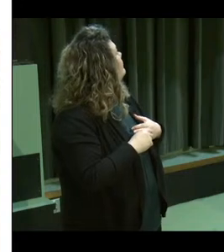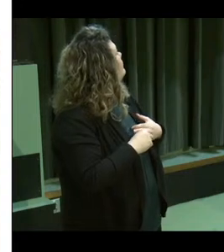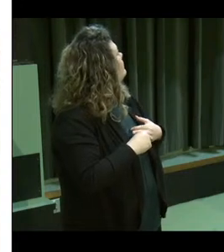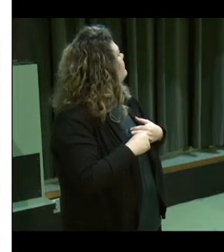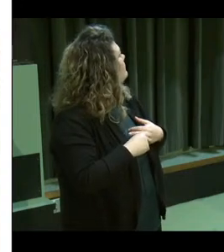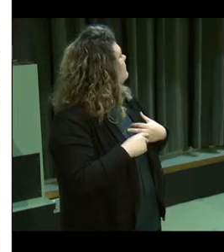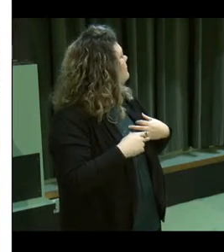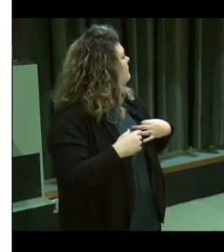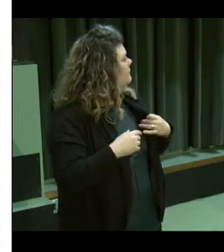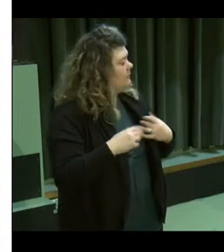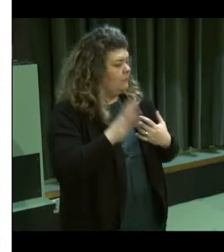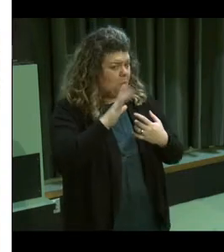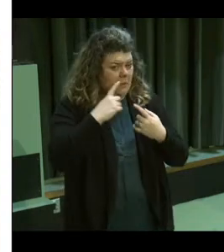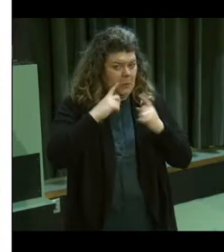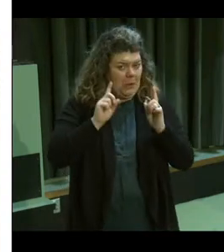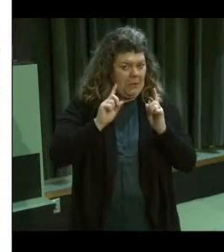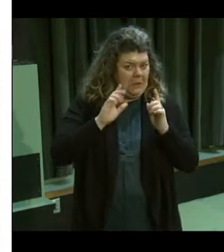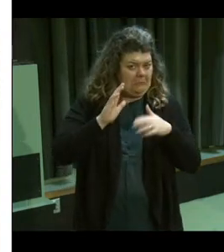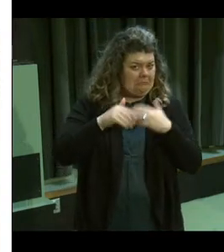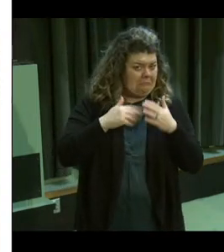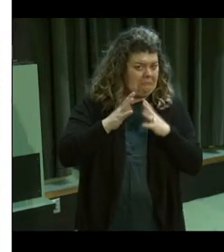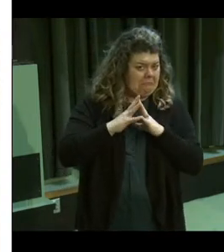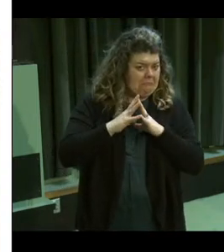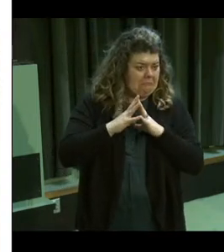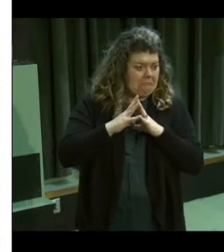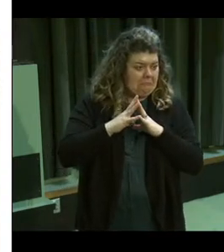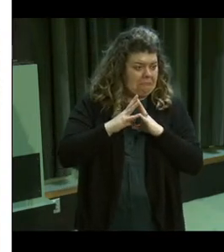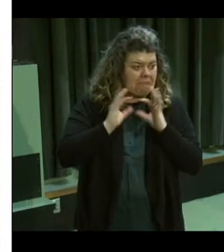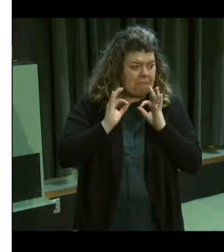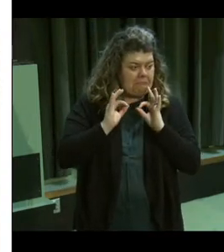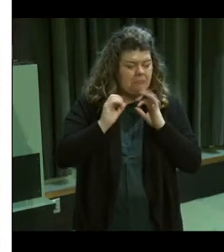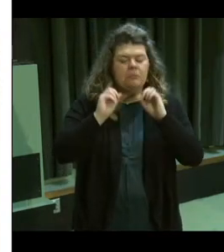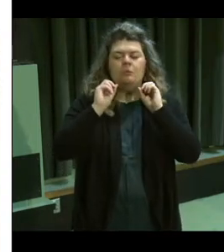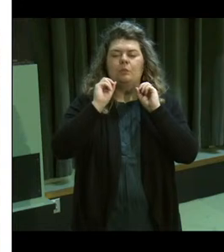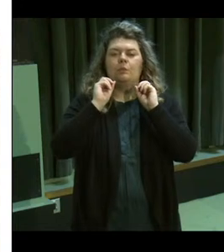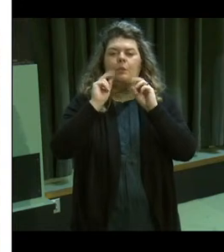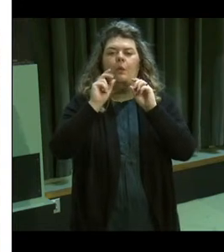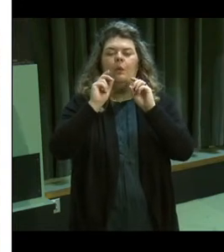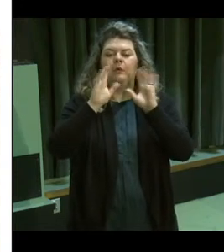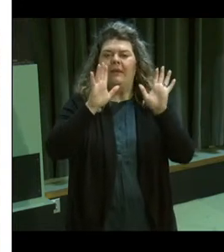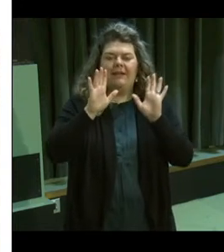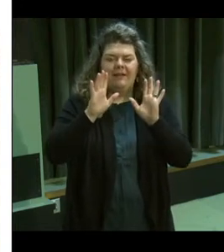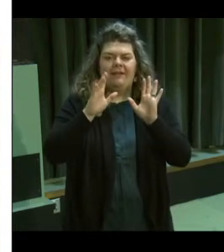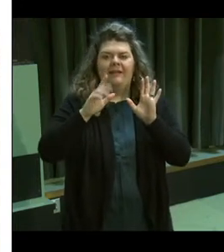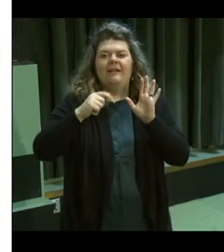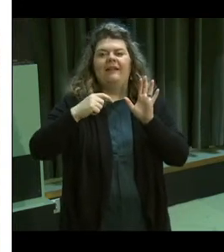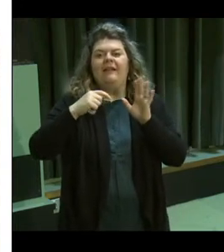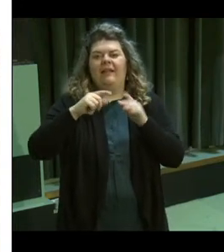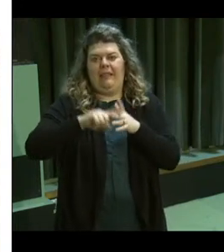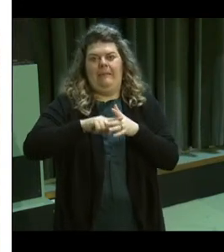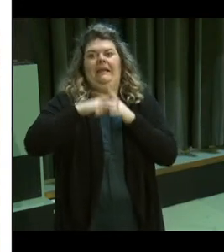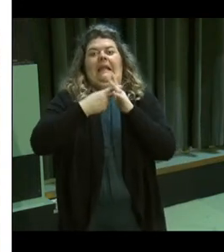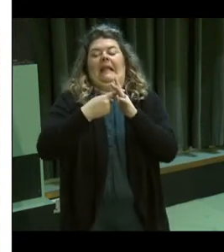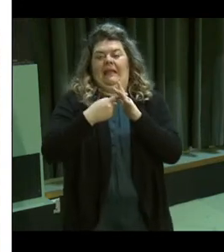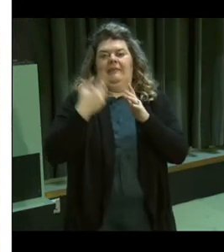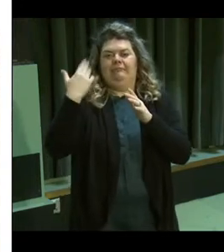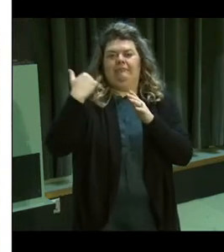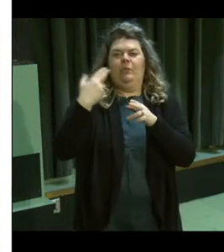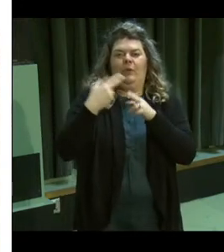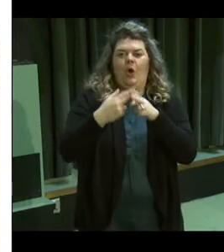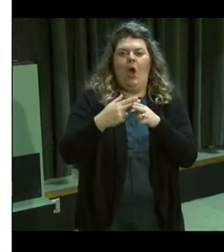Is that going to go okay.